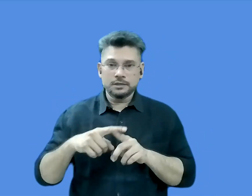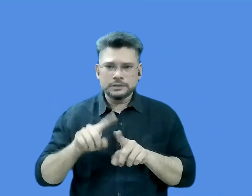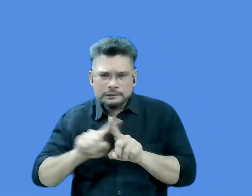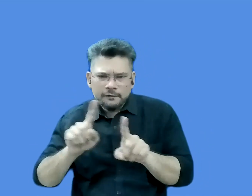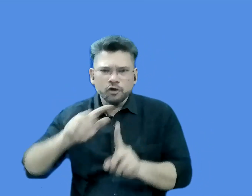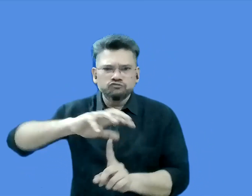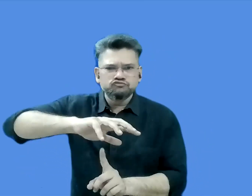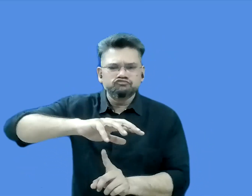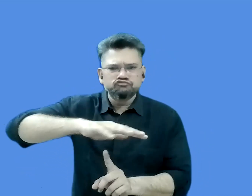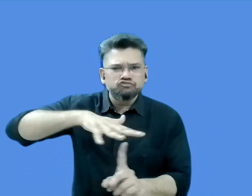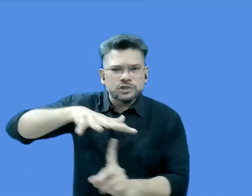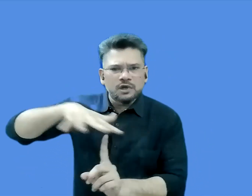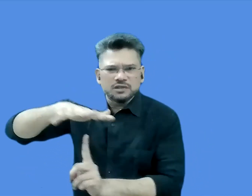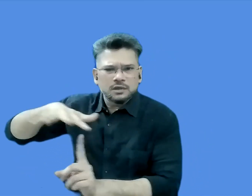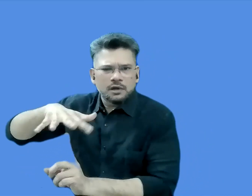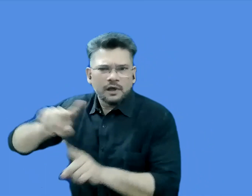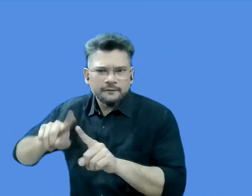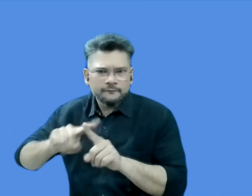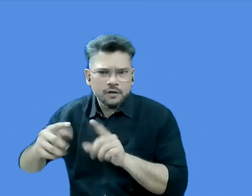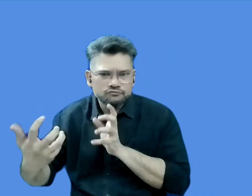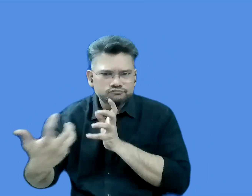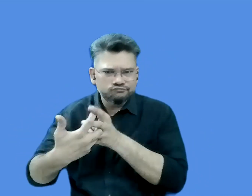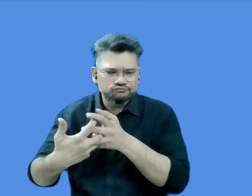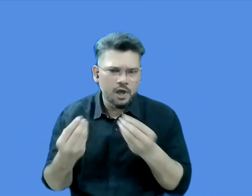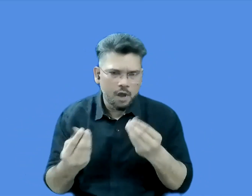In our experience, intersectional concern needs an